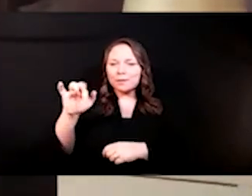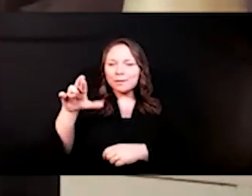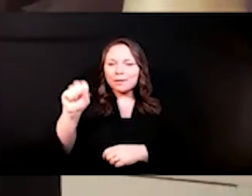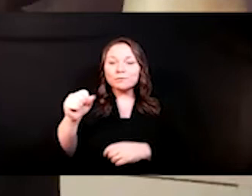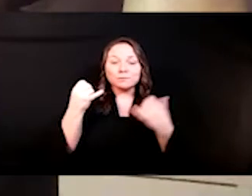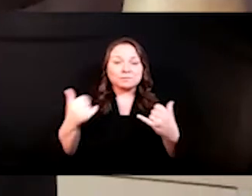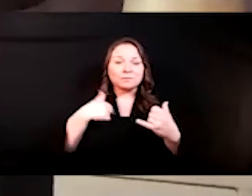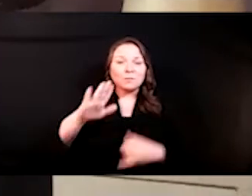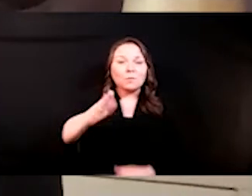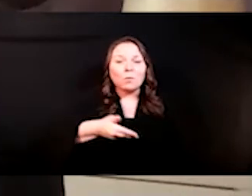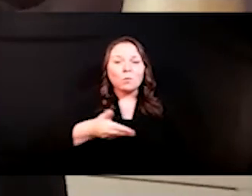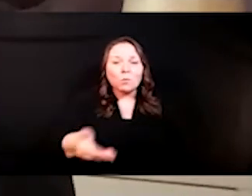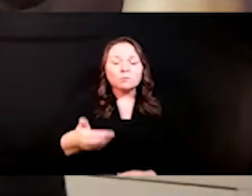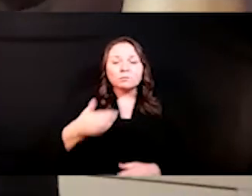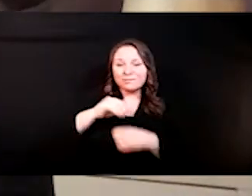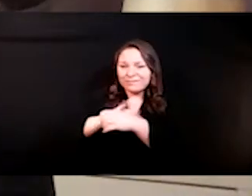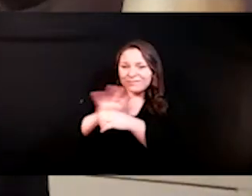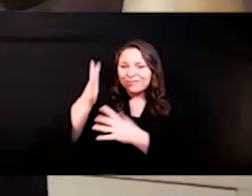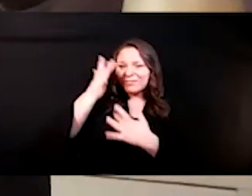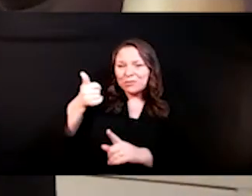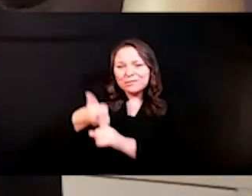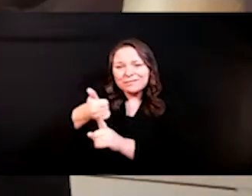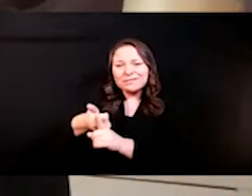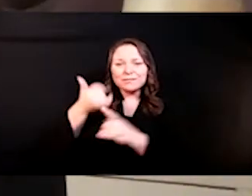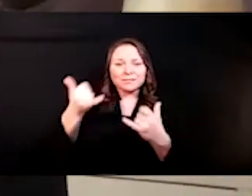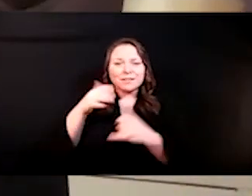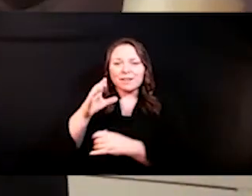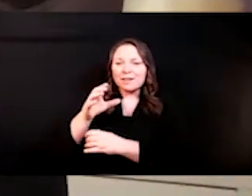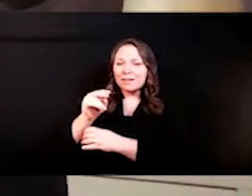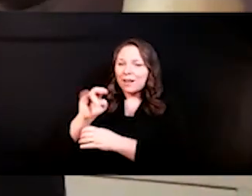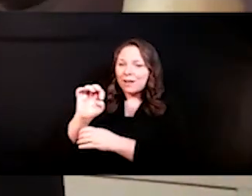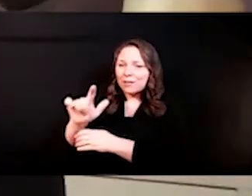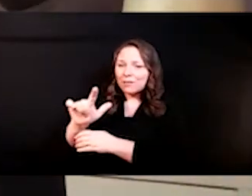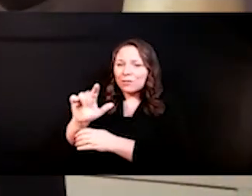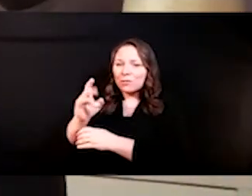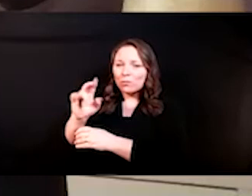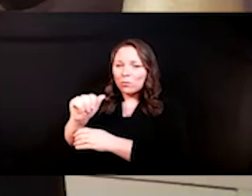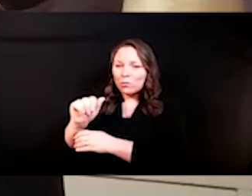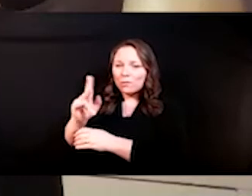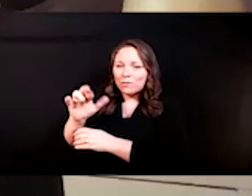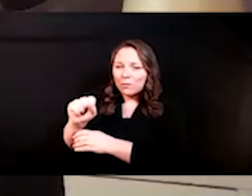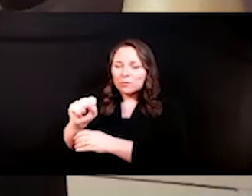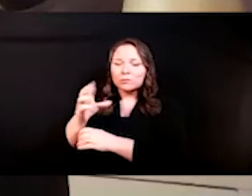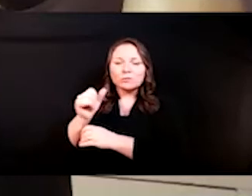BOARD OF DIRECTORS AND TODAY I 'M ALSO YOUR HOST. THE VIRUS WE ARE DISCUSSING TODAY IS, OF COURSE, THE NOVEL CORONAVIRUS,